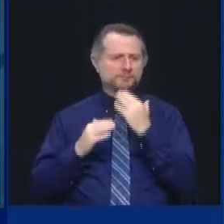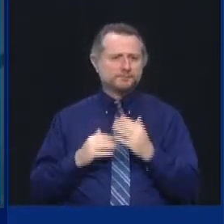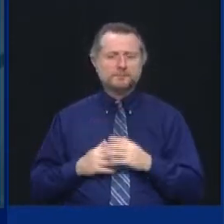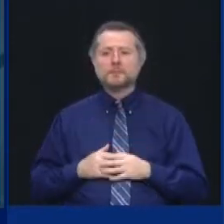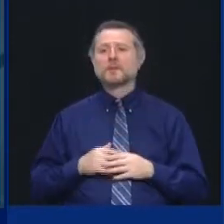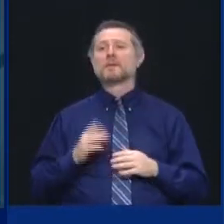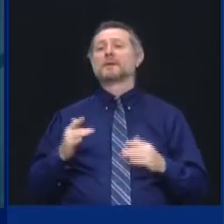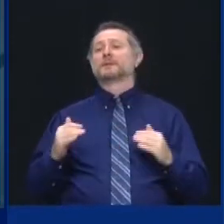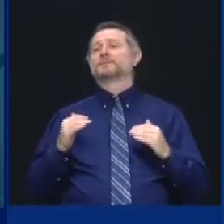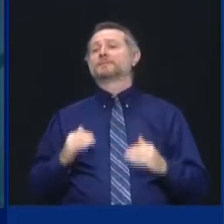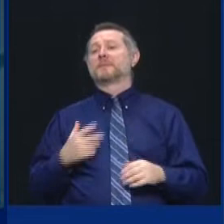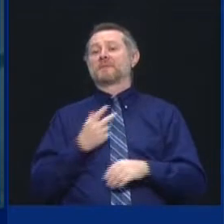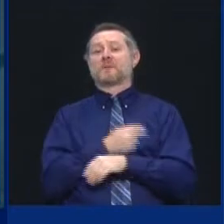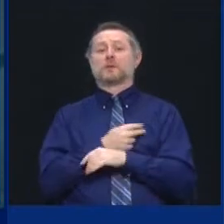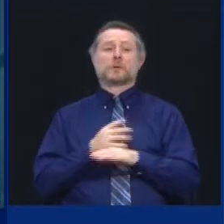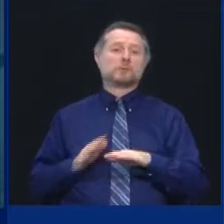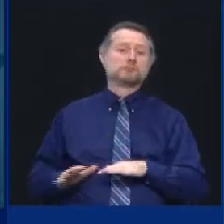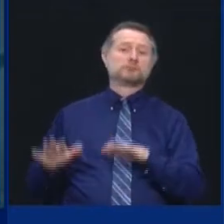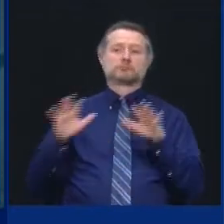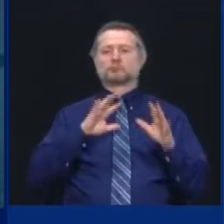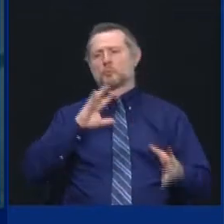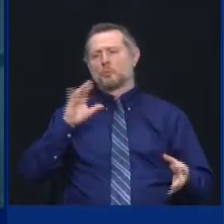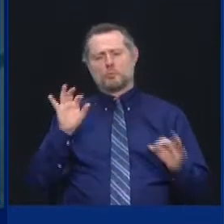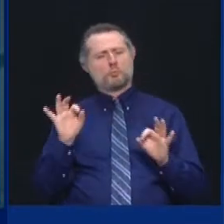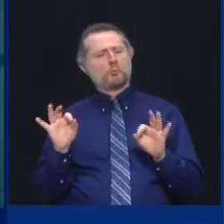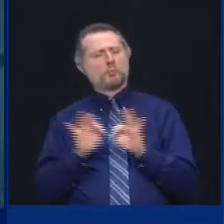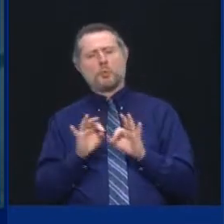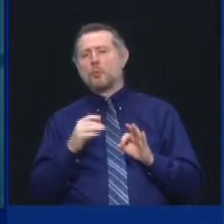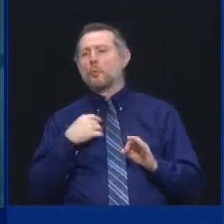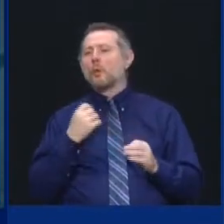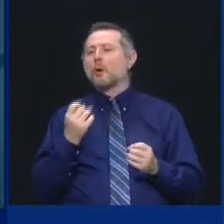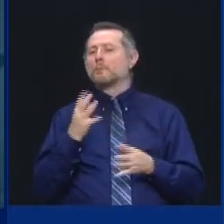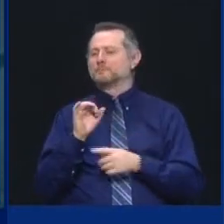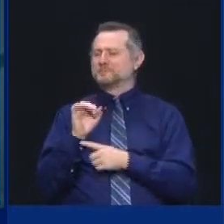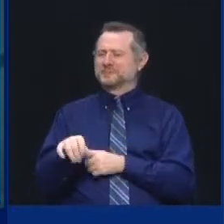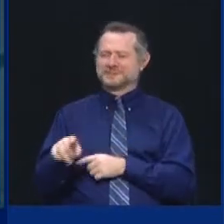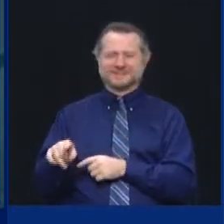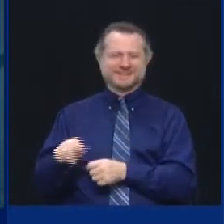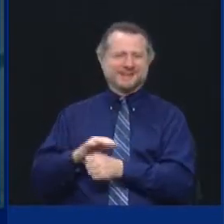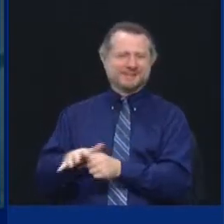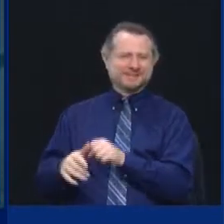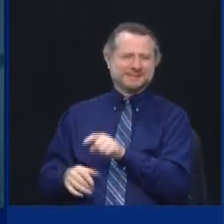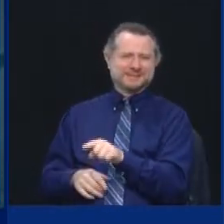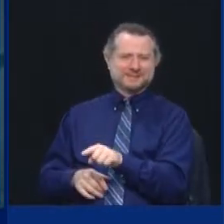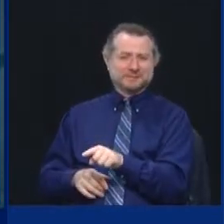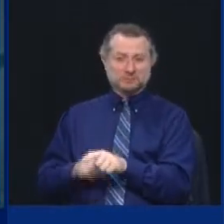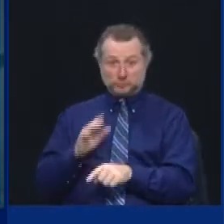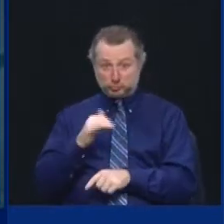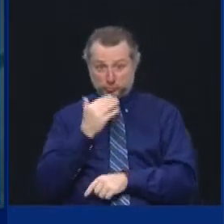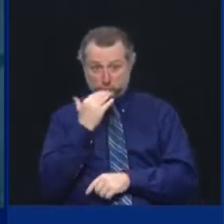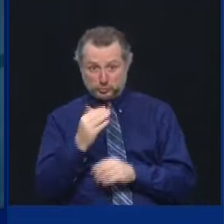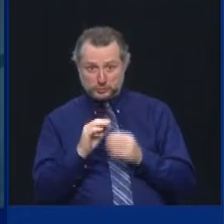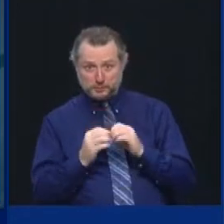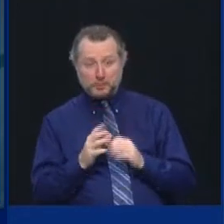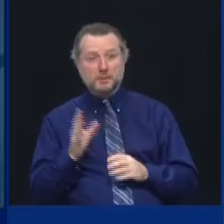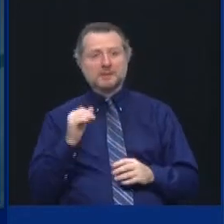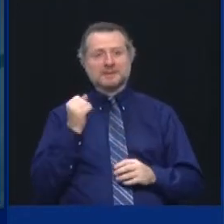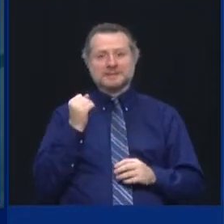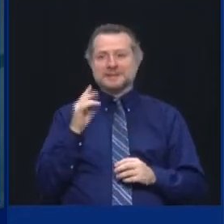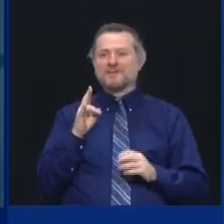WE HAVEN'T DEFEATED COVID BUT WE ARE MANAGING COVID, AND WE ARE MANAGING COVID WELL. THE VACCINATIONS WERE ALWAYS THE